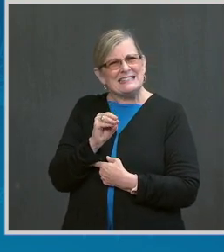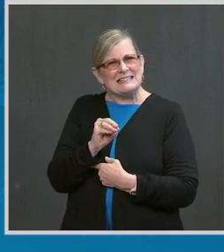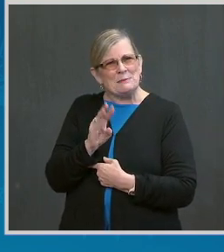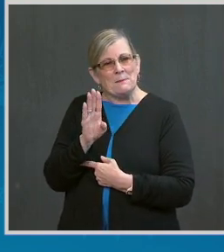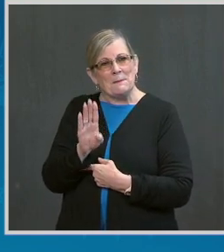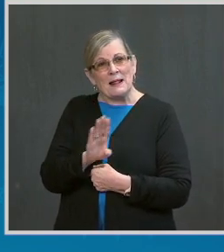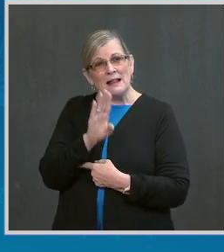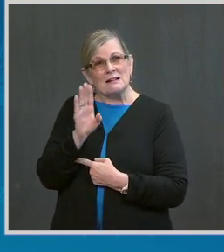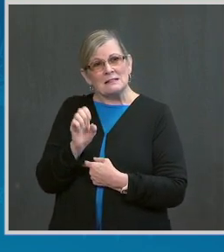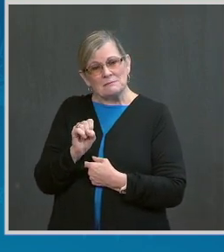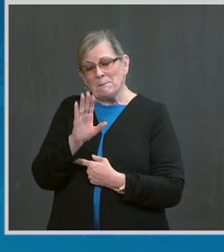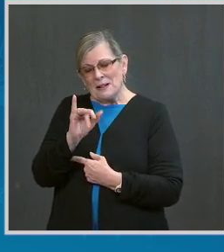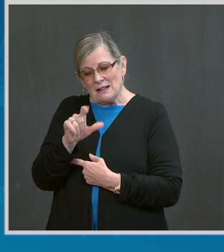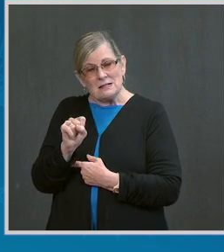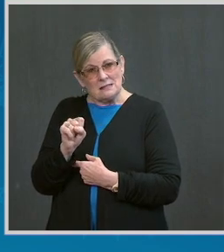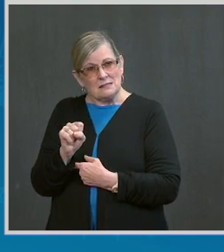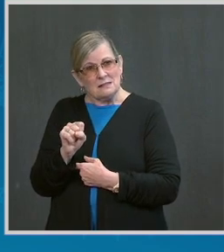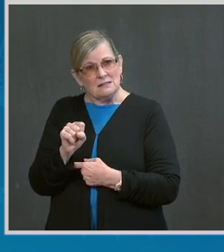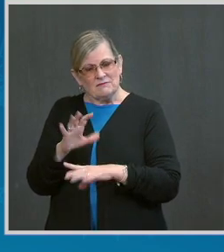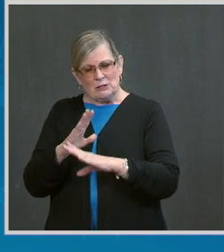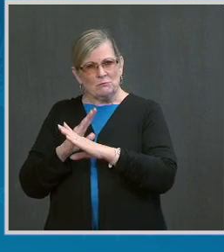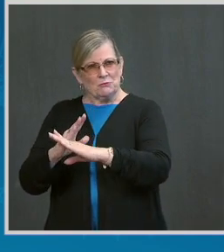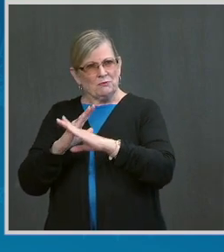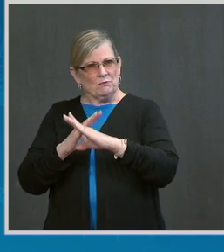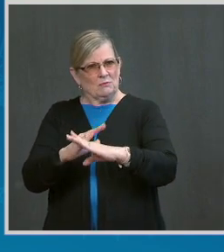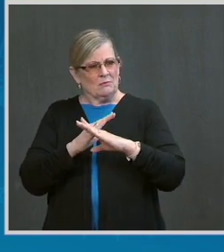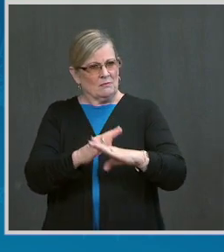in nearly every state in the United States of America.